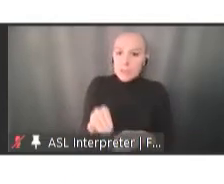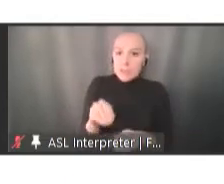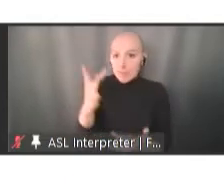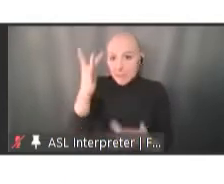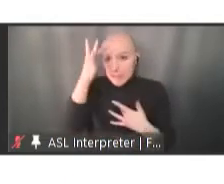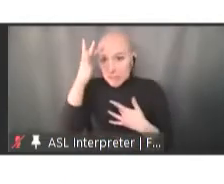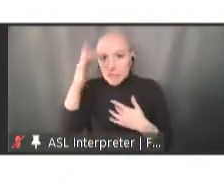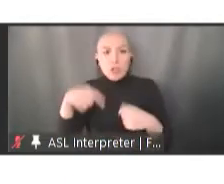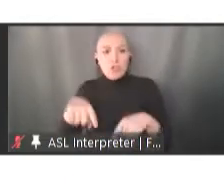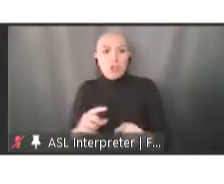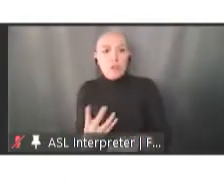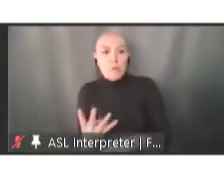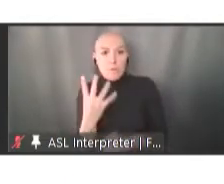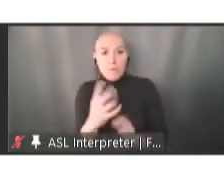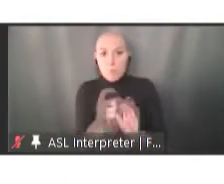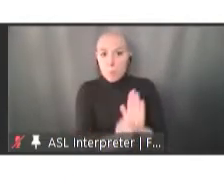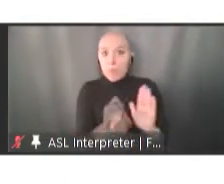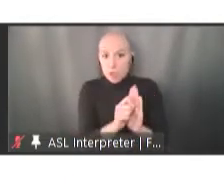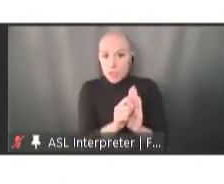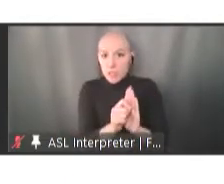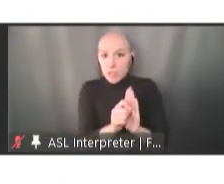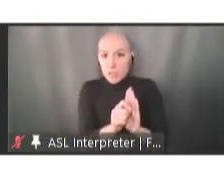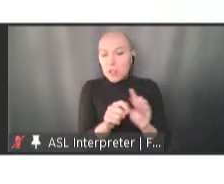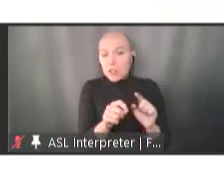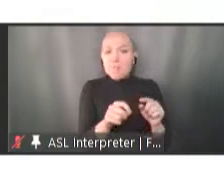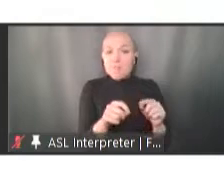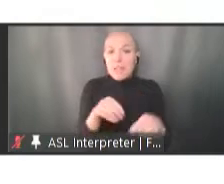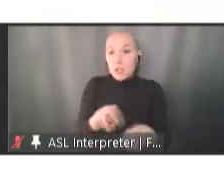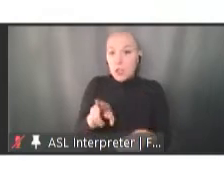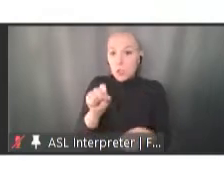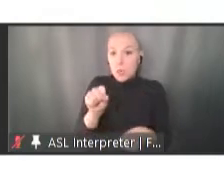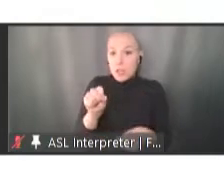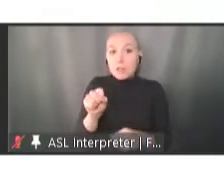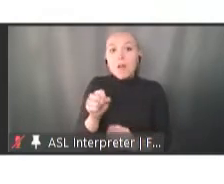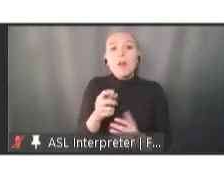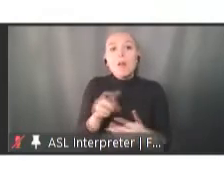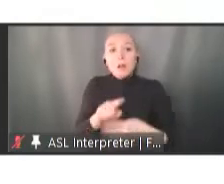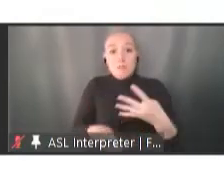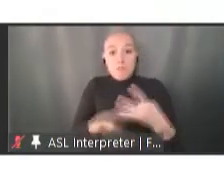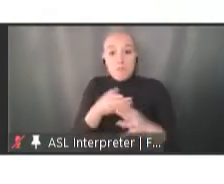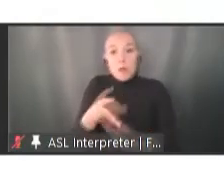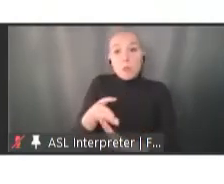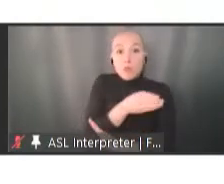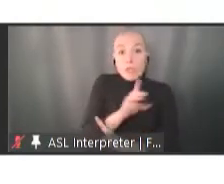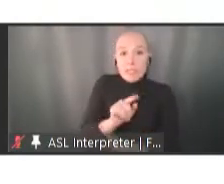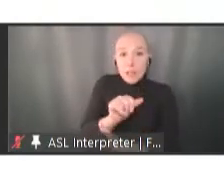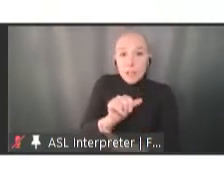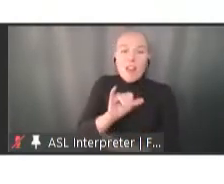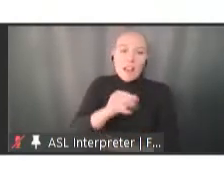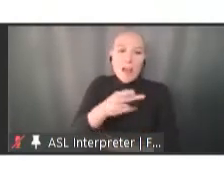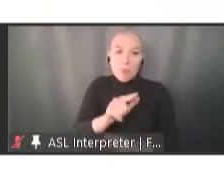proportion estimates in the U.S. pre-Delta in April to May, Delta emergency and June,